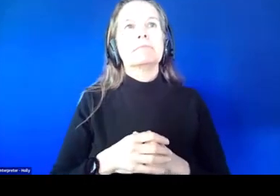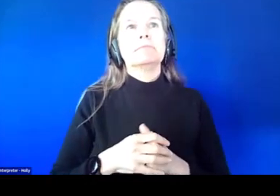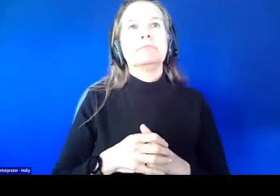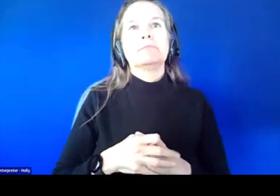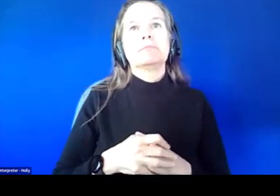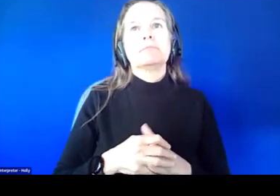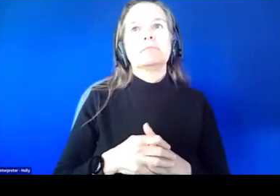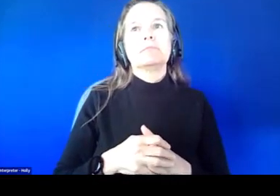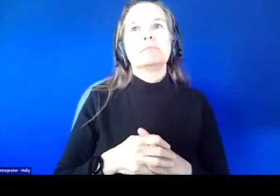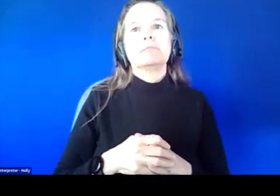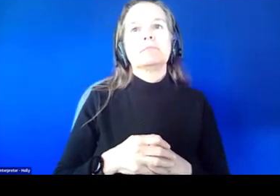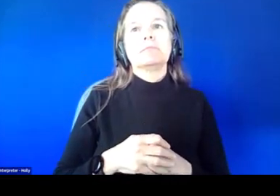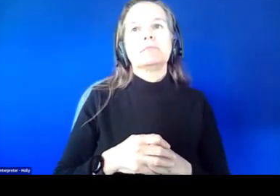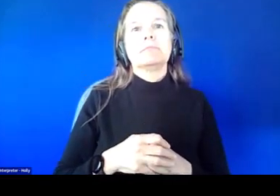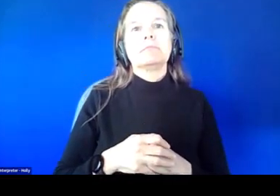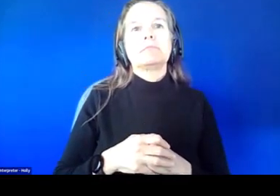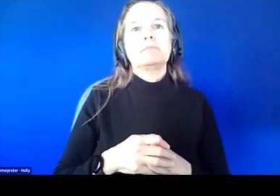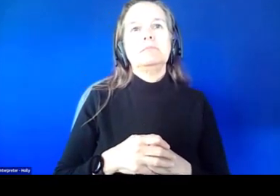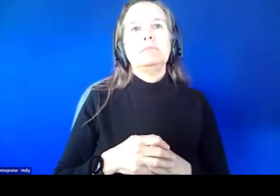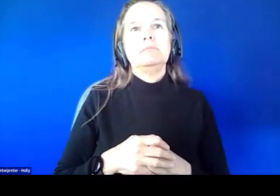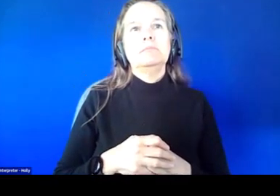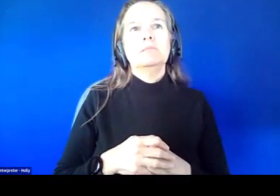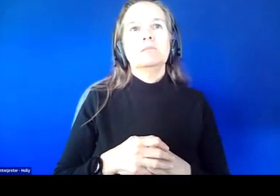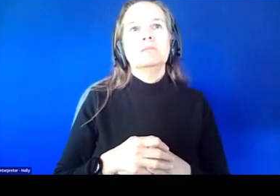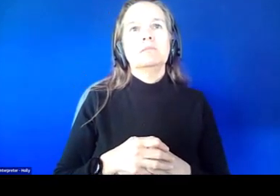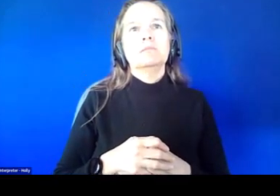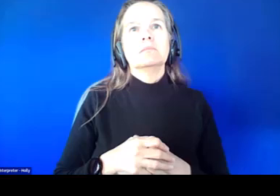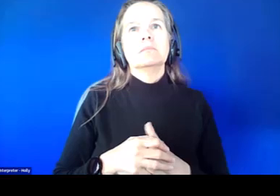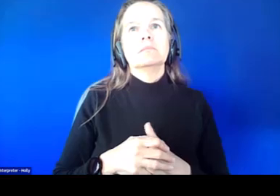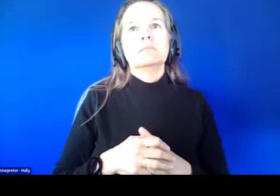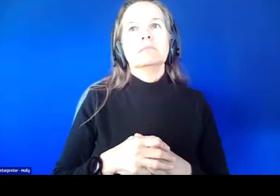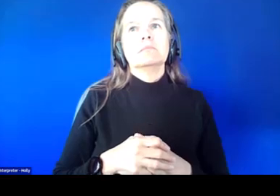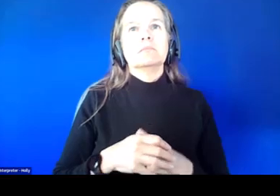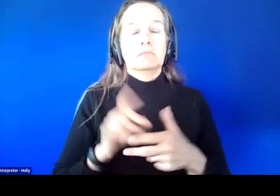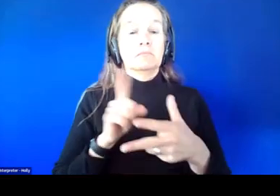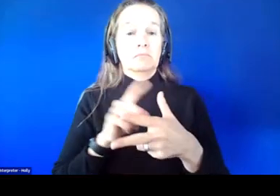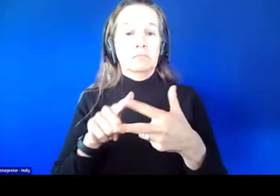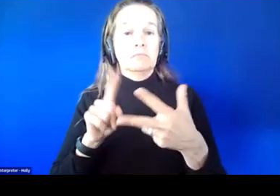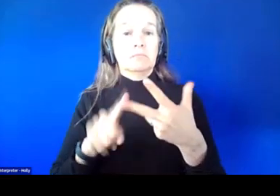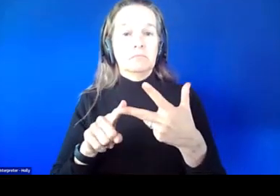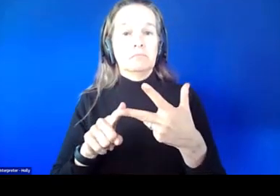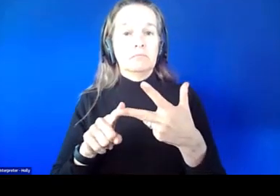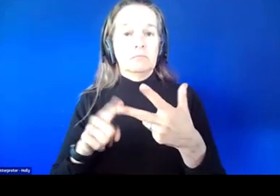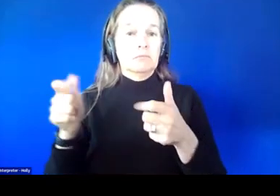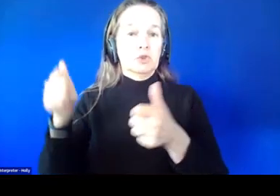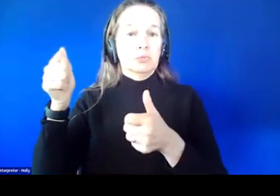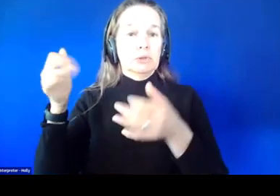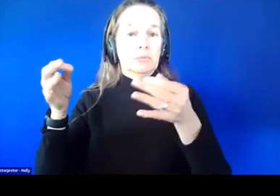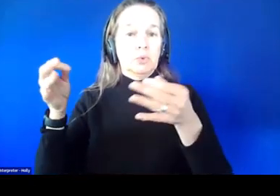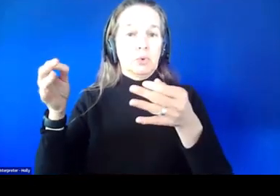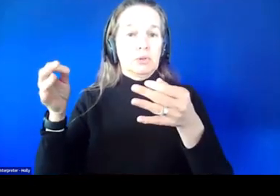And so those are those three Supreme Court cases affirming